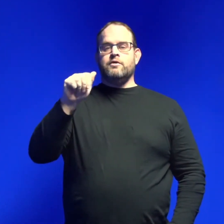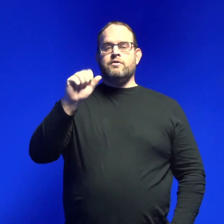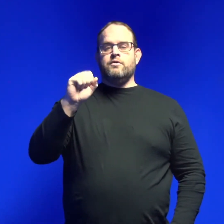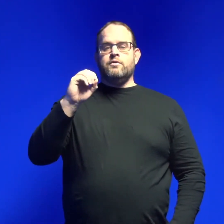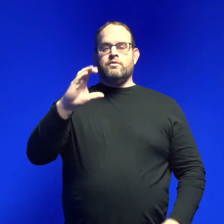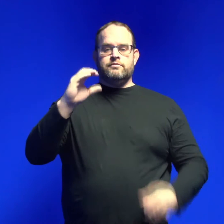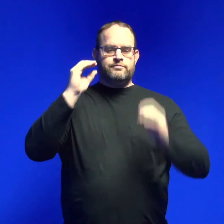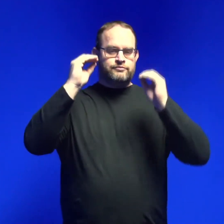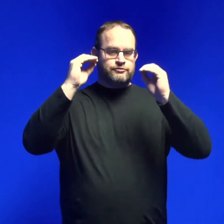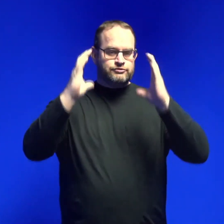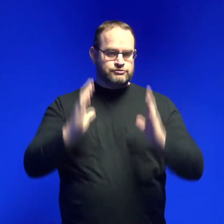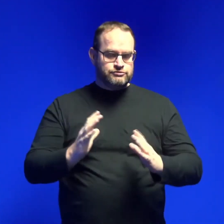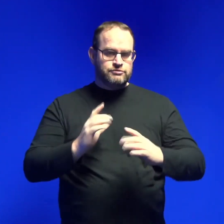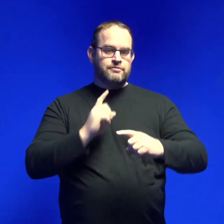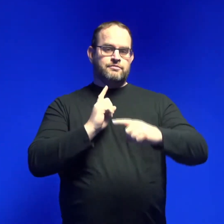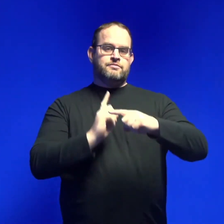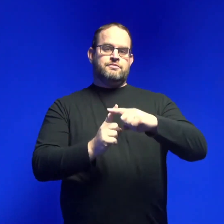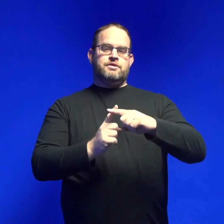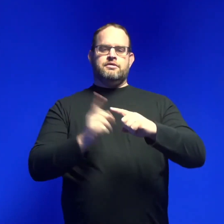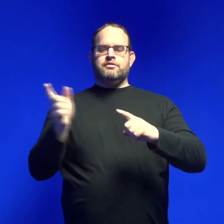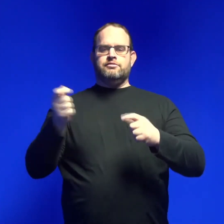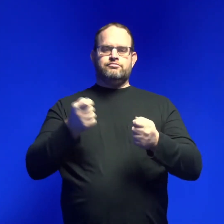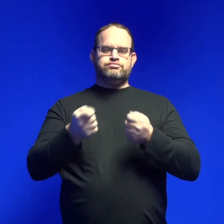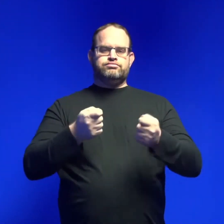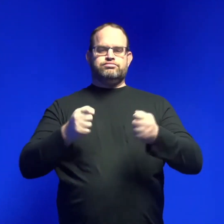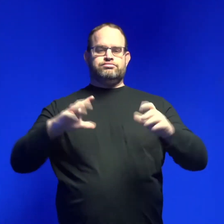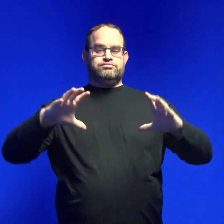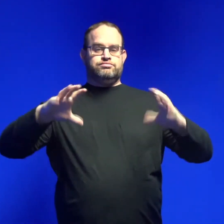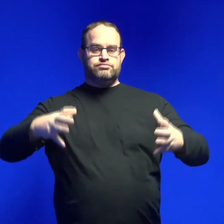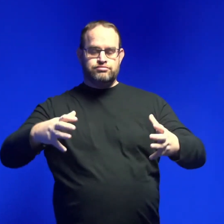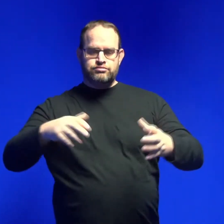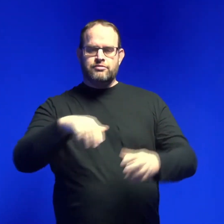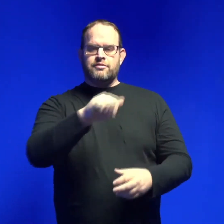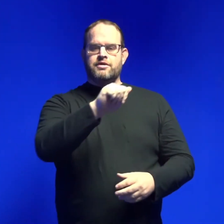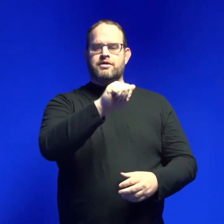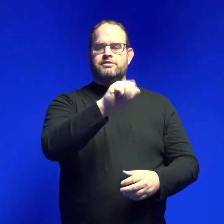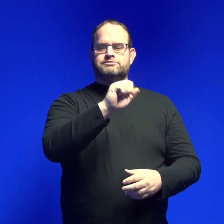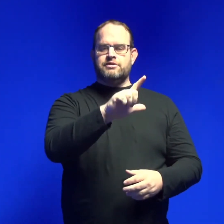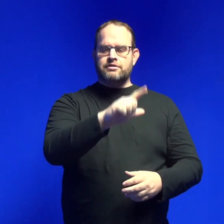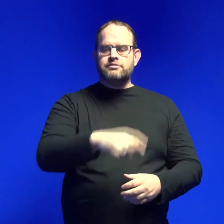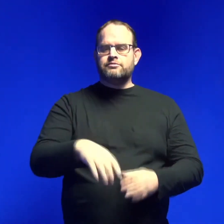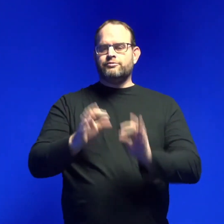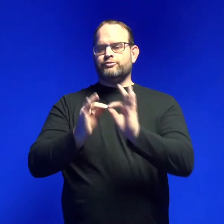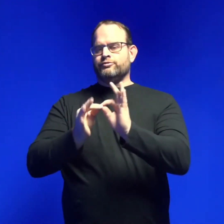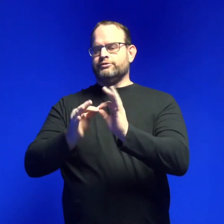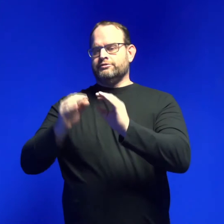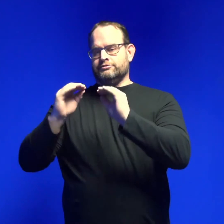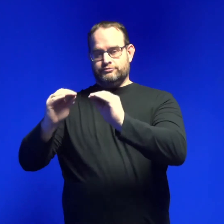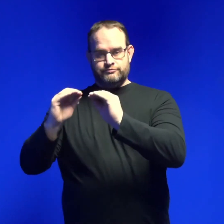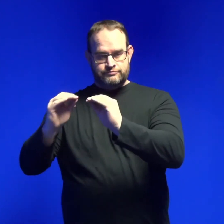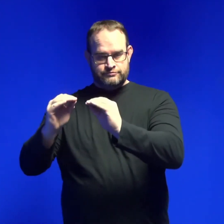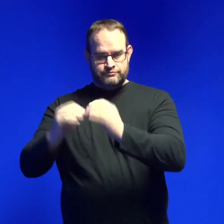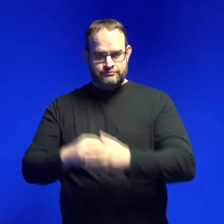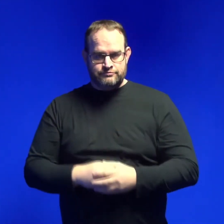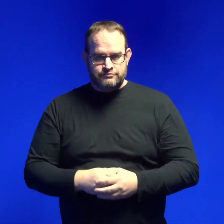who is an associate professor and the chair of the ASL and Interpreting Education department,